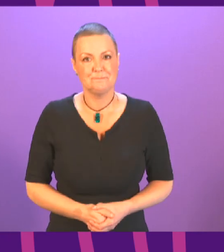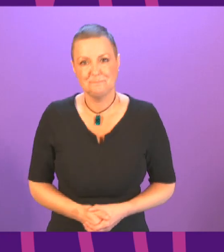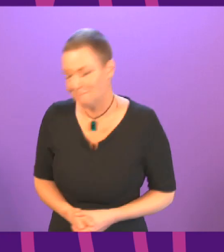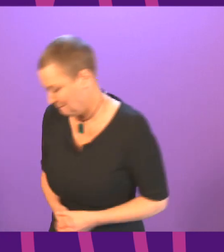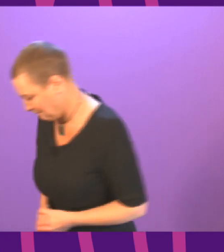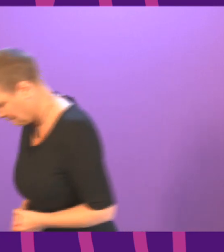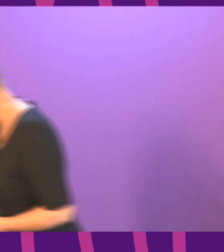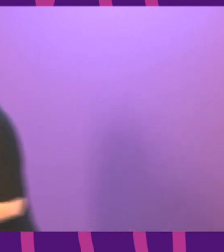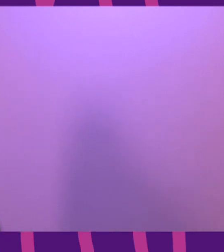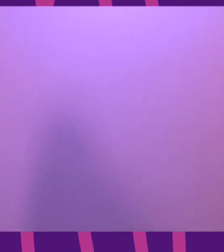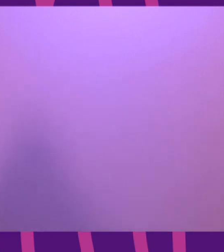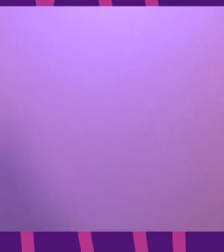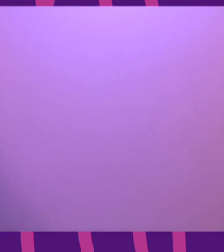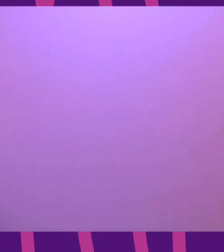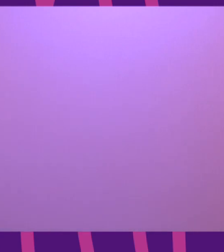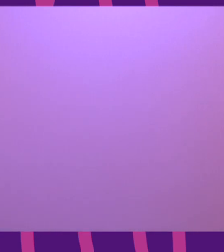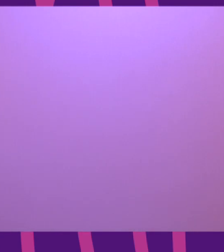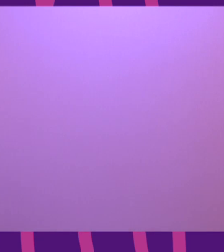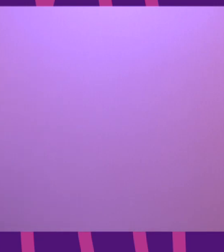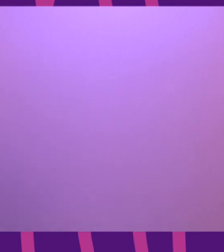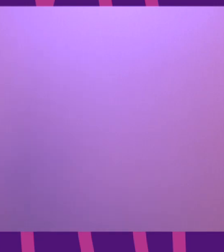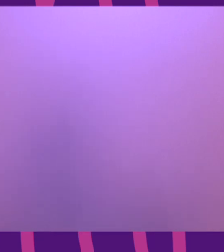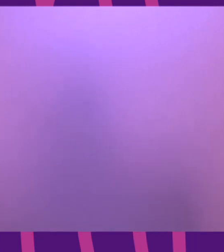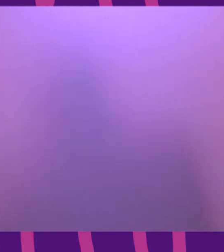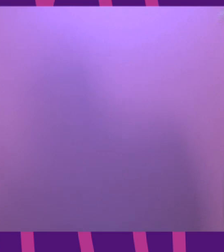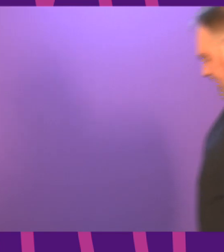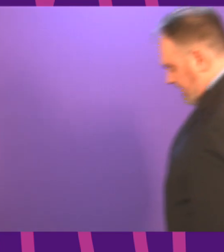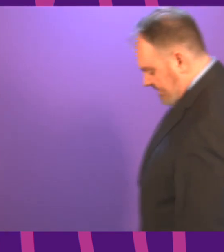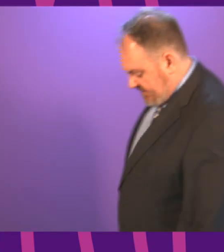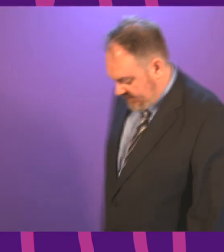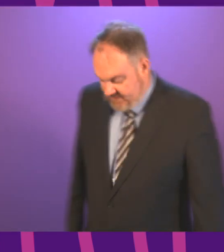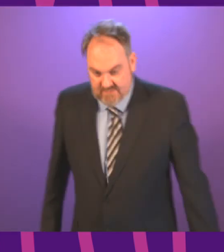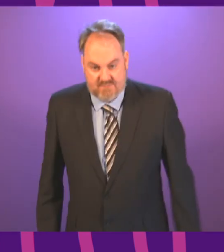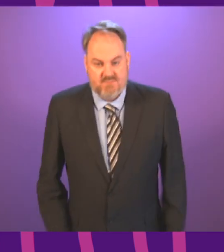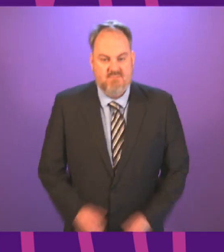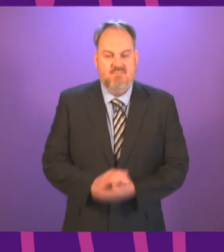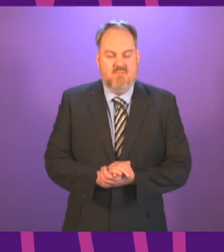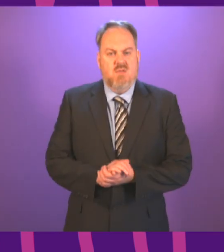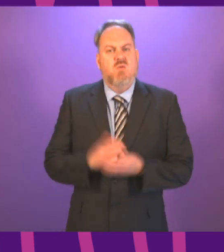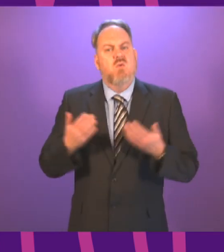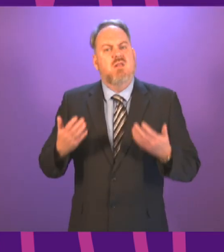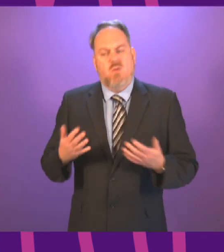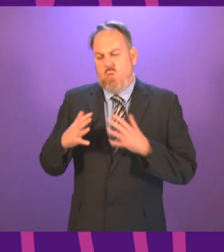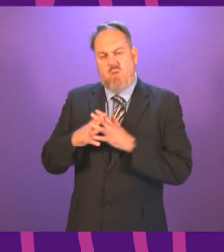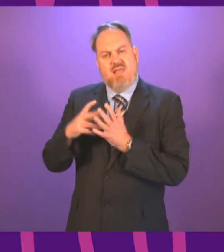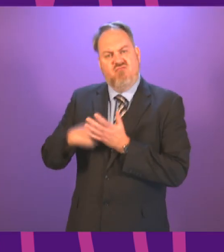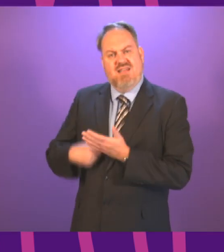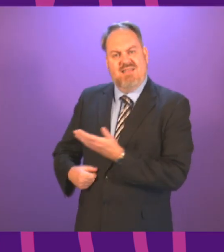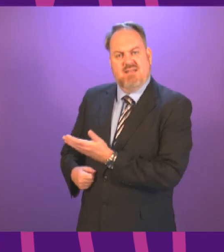4. Willie Rennie (North East Fife) (LD): I want to return to testing. The First Minister